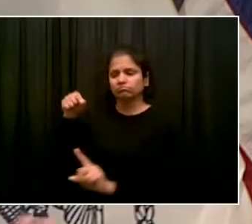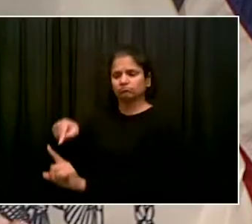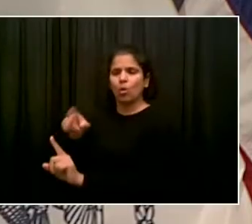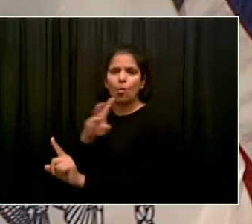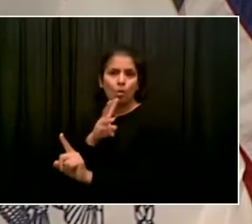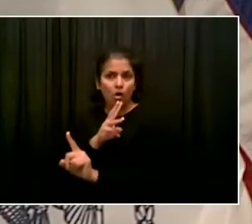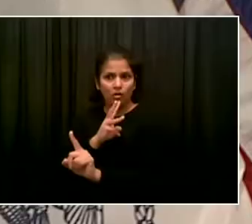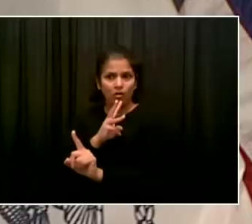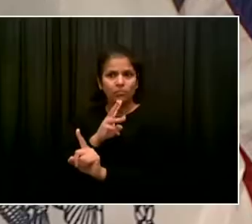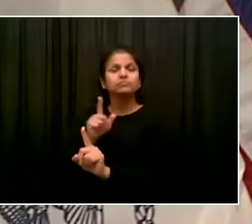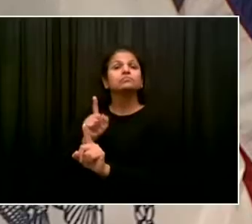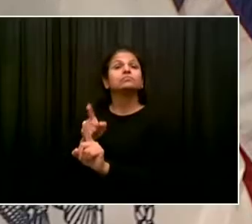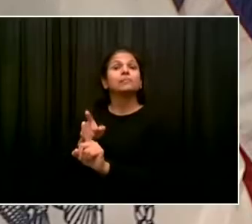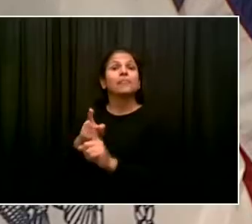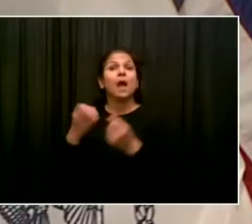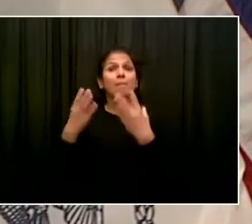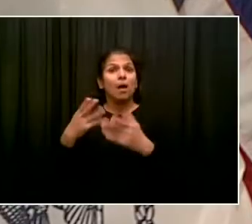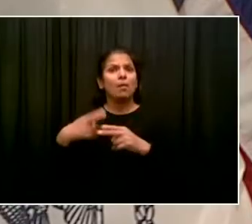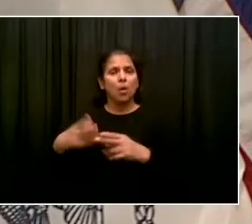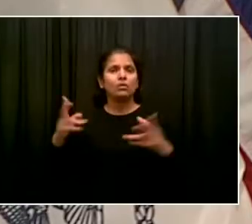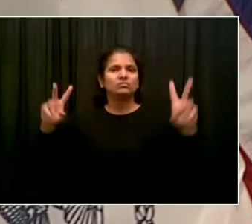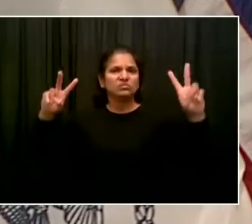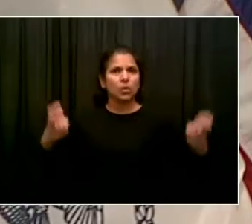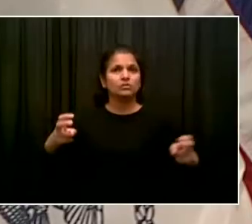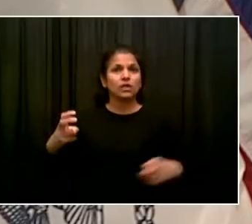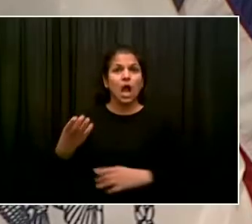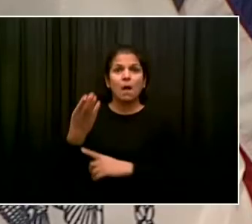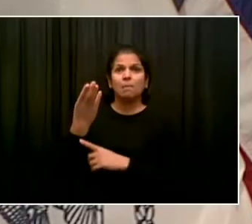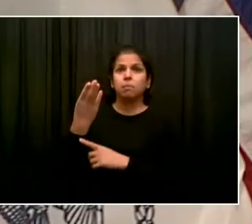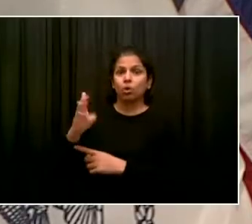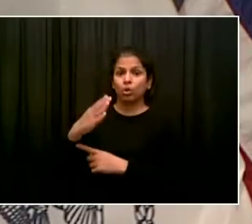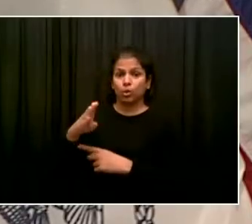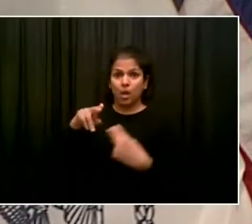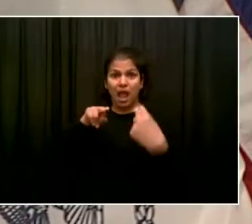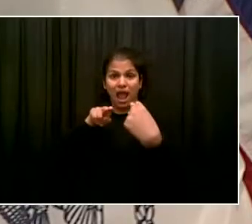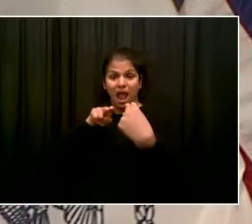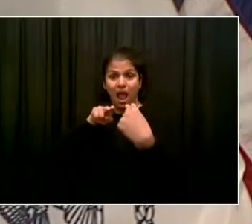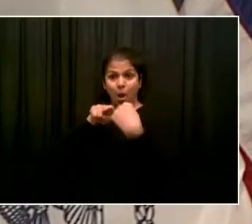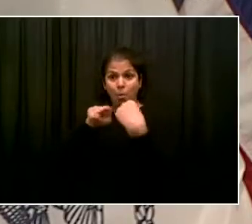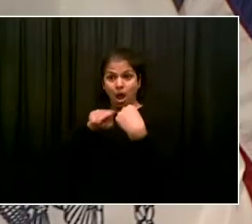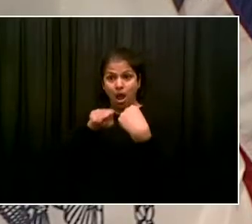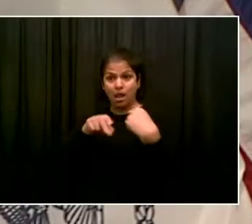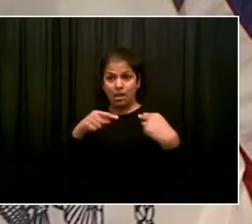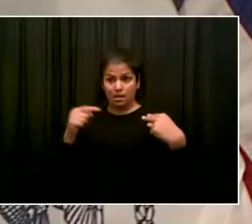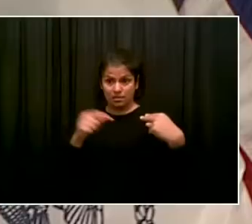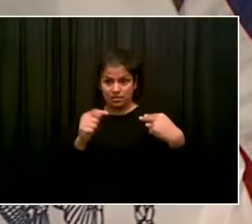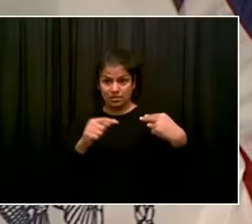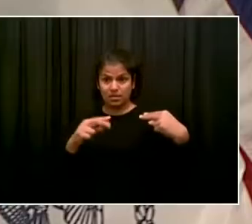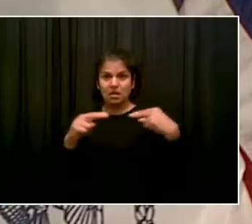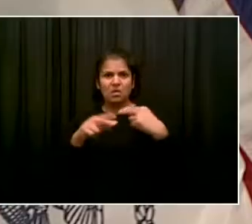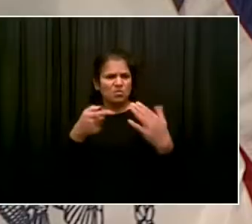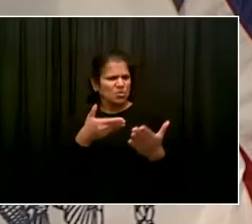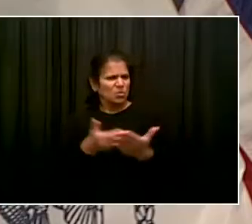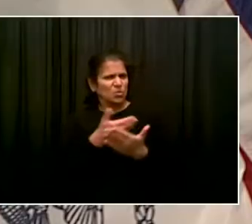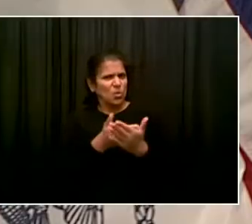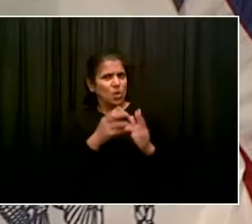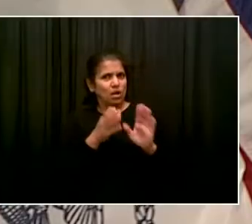GOING BACK TO THWAE TER IS THE KEY. SOME CALL IT THE BLUE HIGHWAY. IT'S RIGHT THERE, YOU CAN